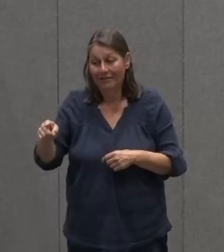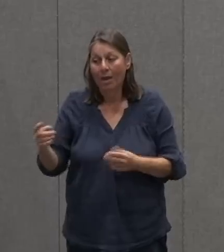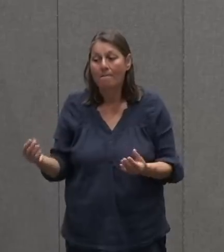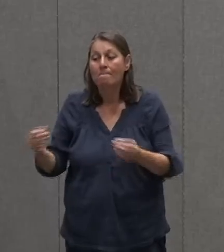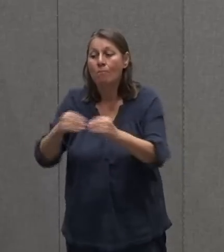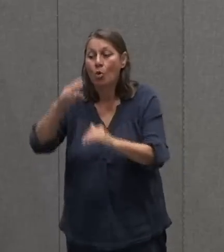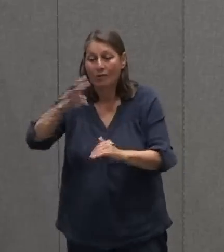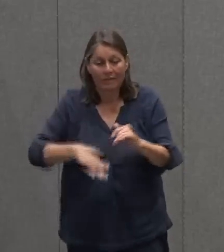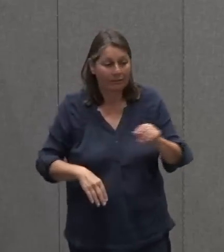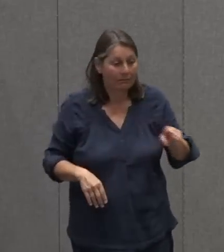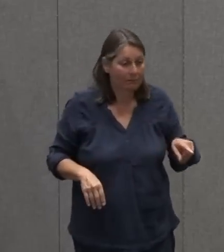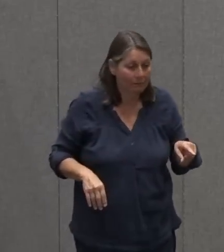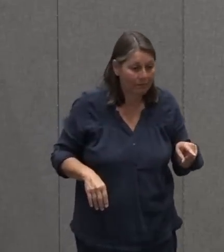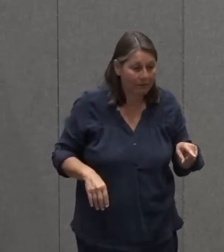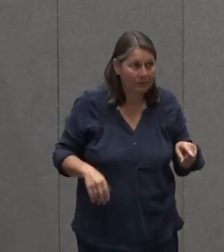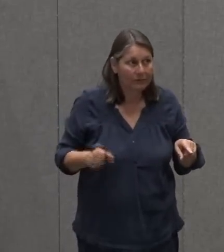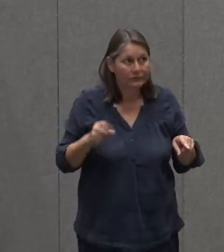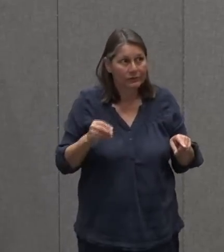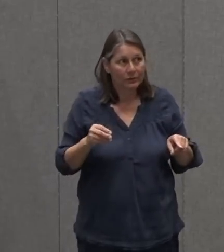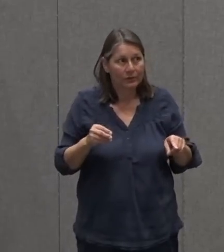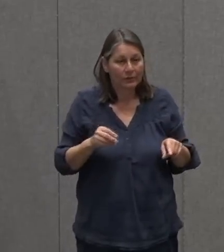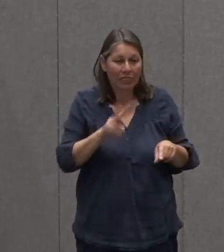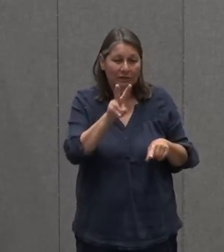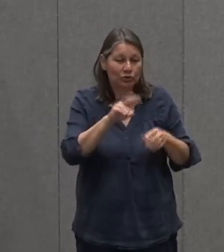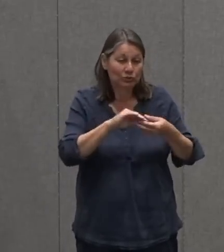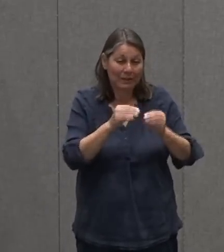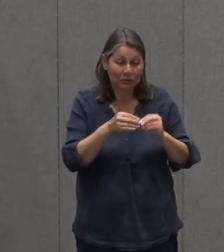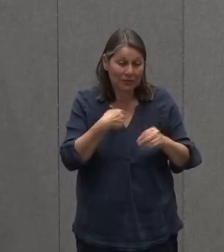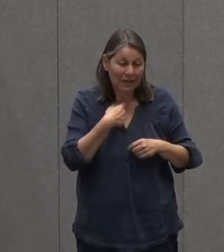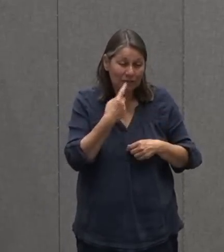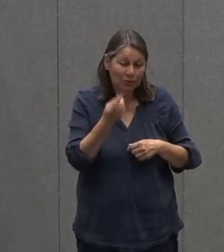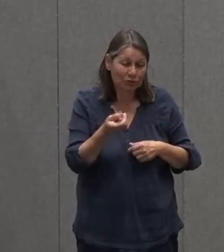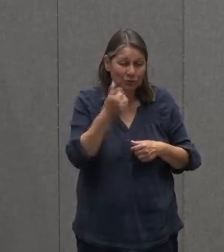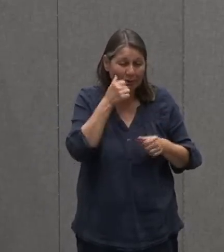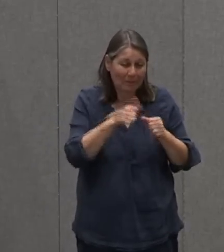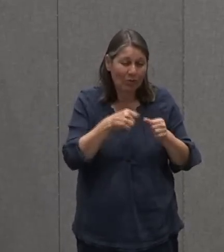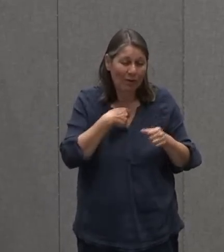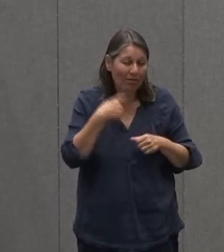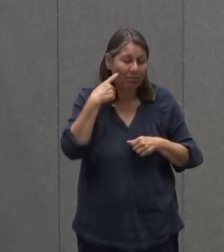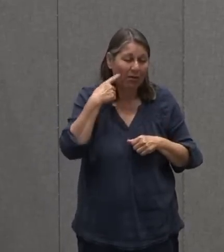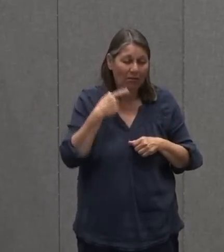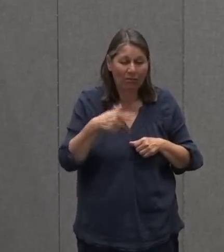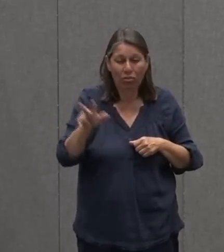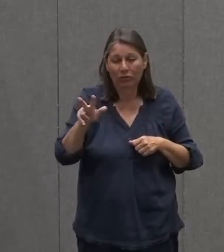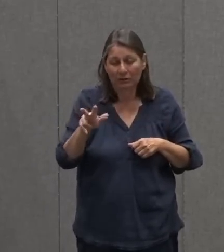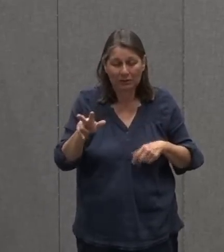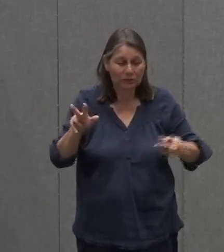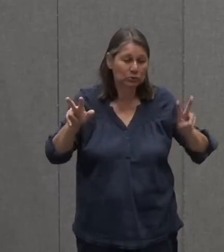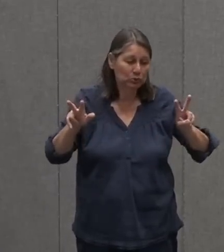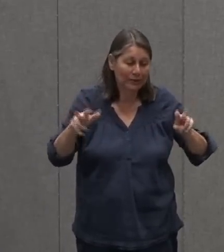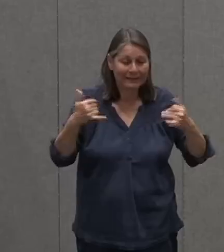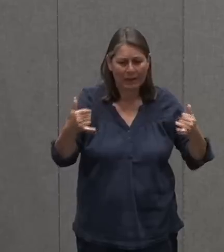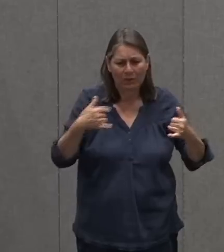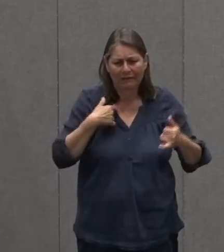So, my two numbers that I gave you before when I thought about three and two. Now, I've got to think about a different relationship.